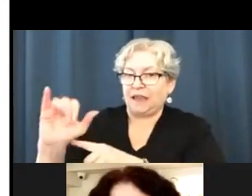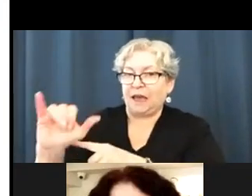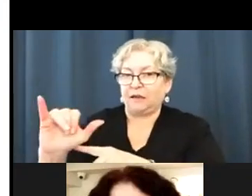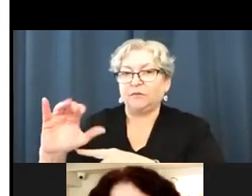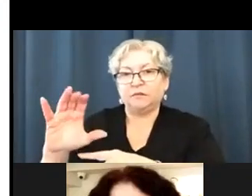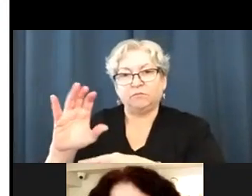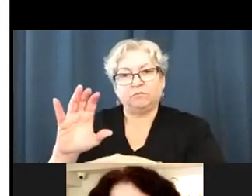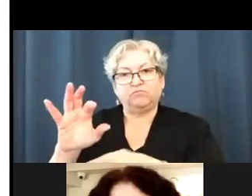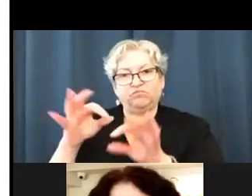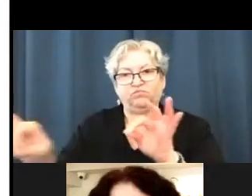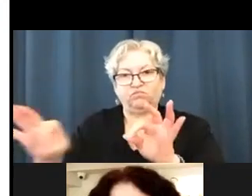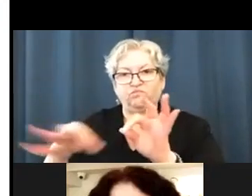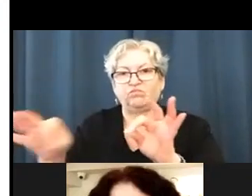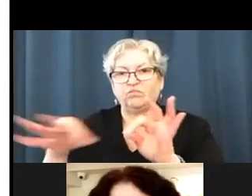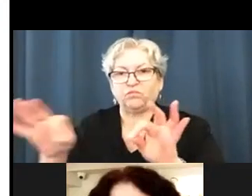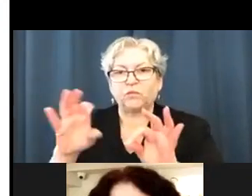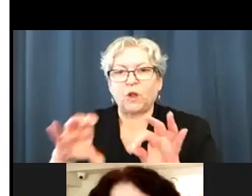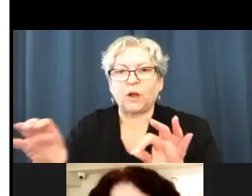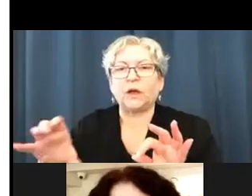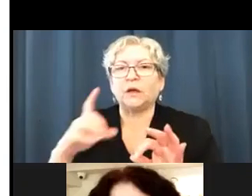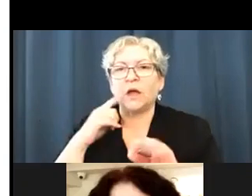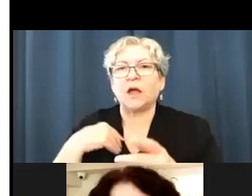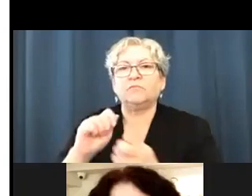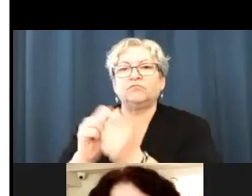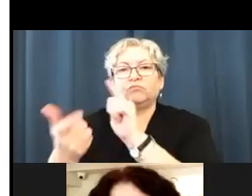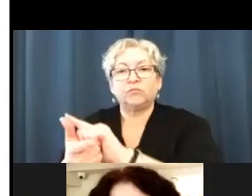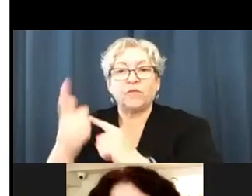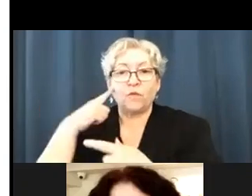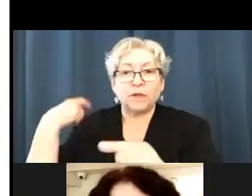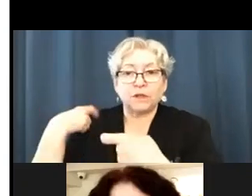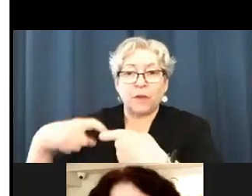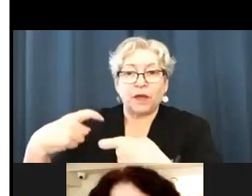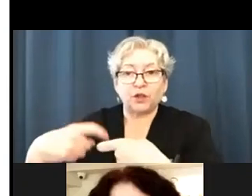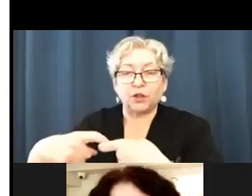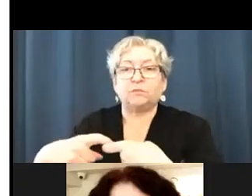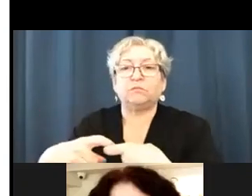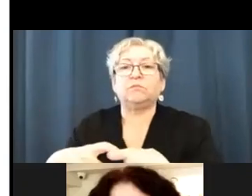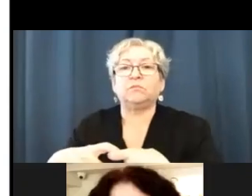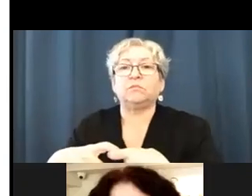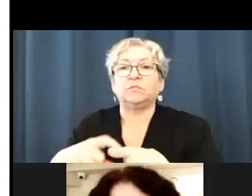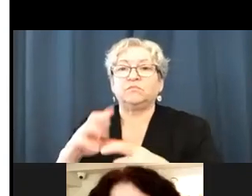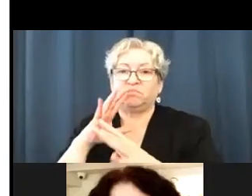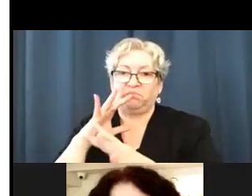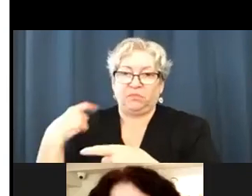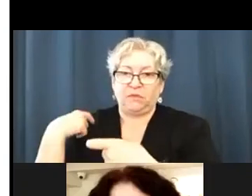And we also have interpretation to Spanish. (speaks in foreign language)